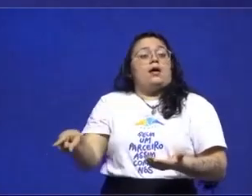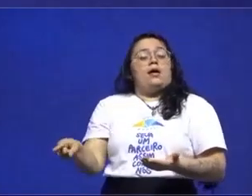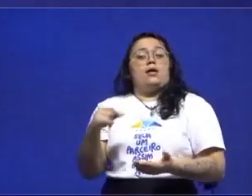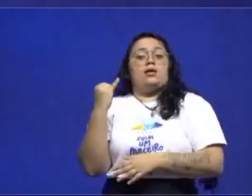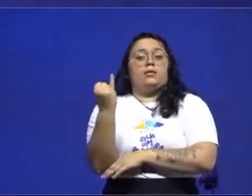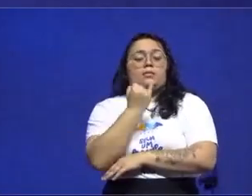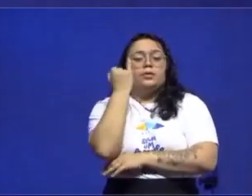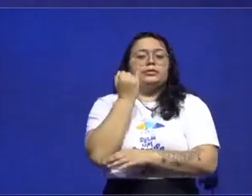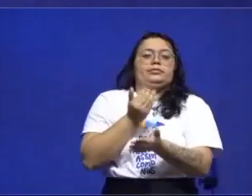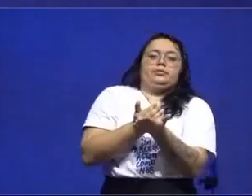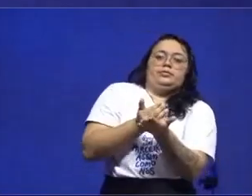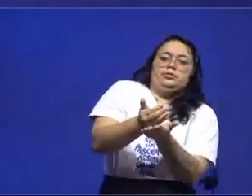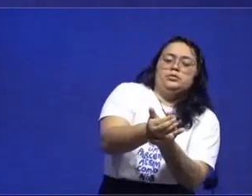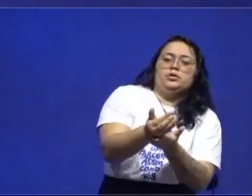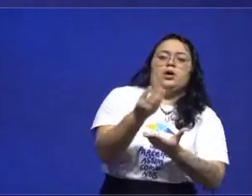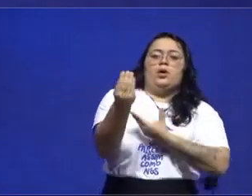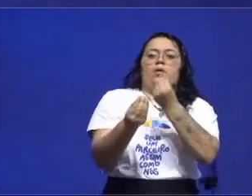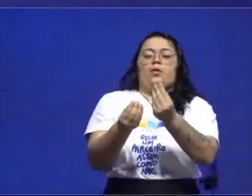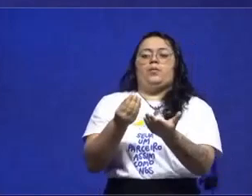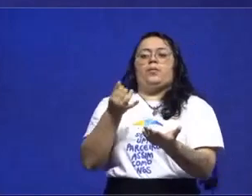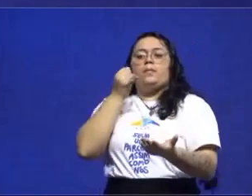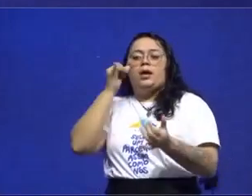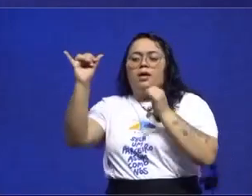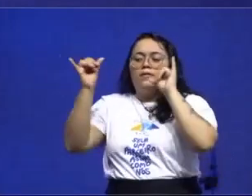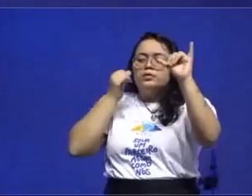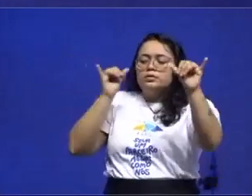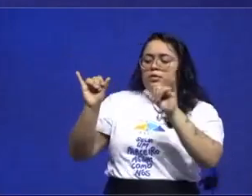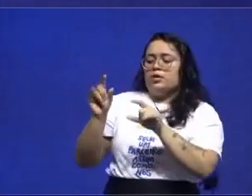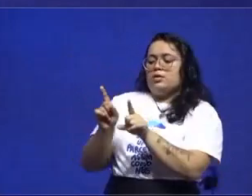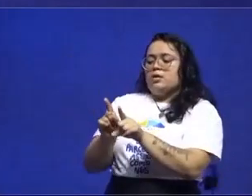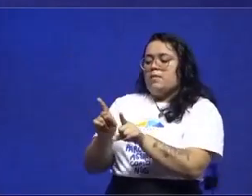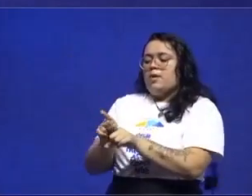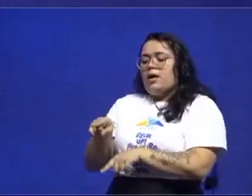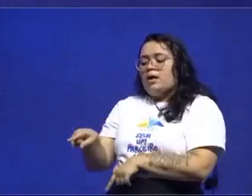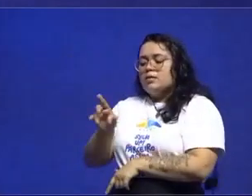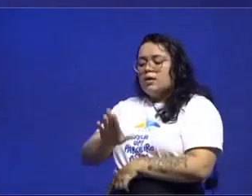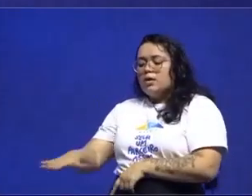the interventions is to start stimulating that child change the environment change